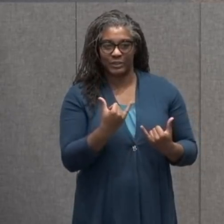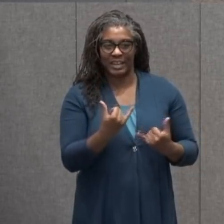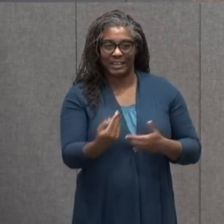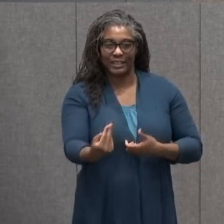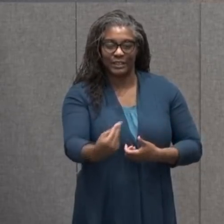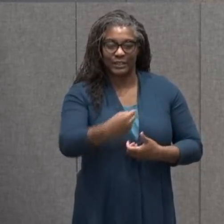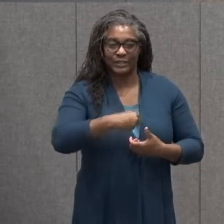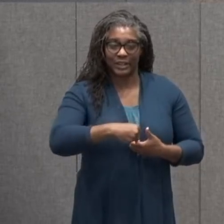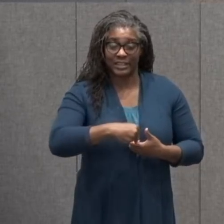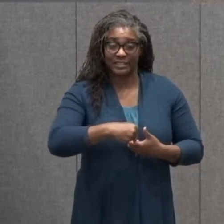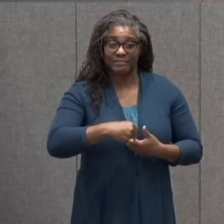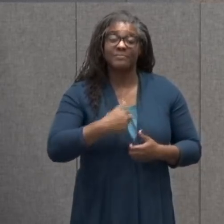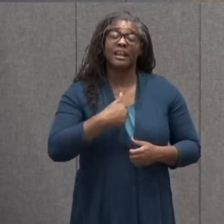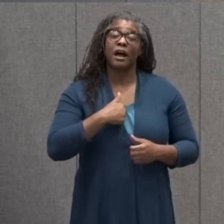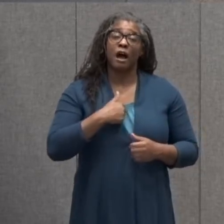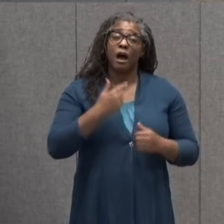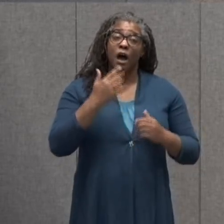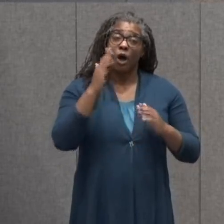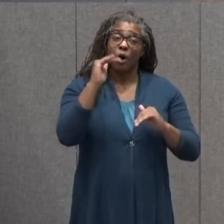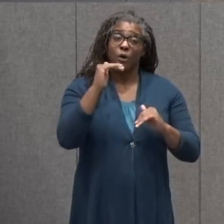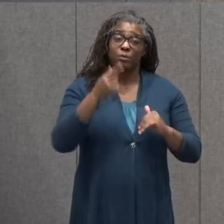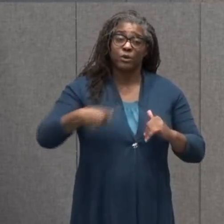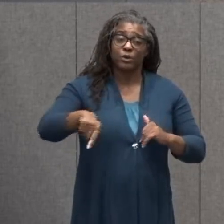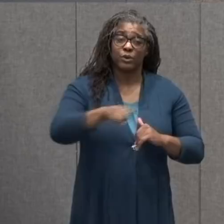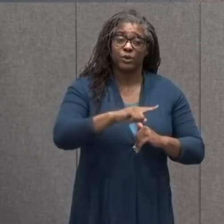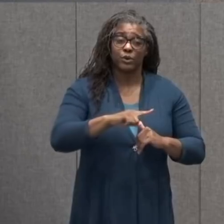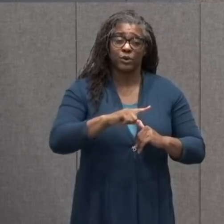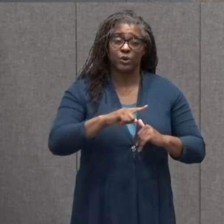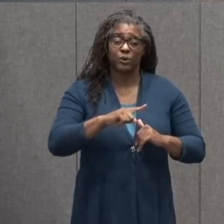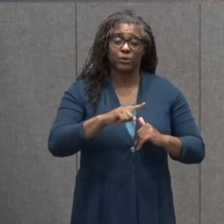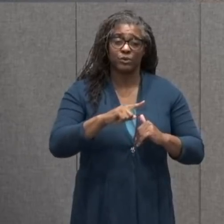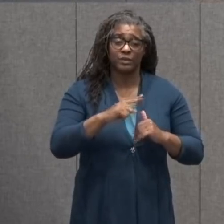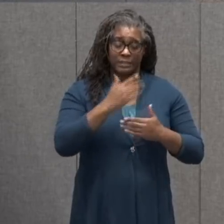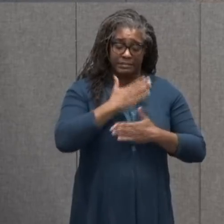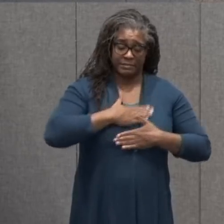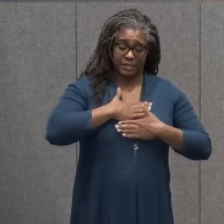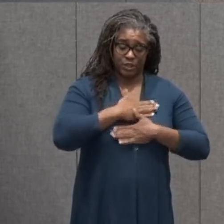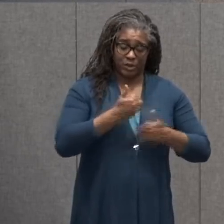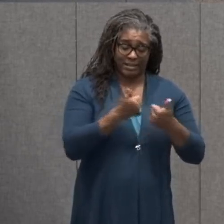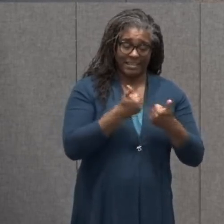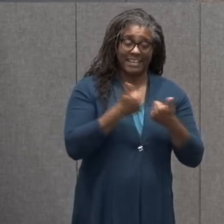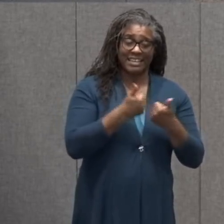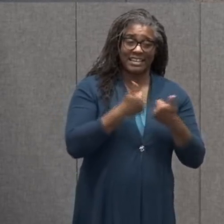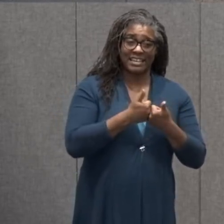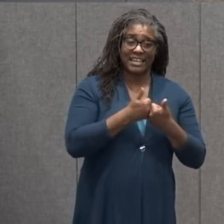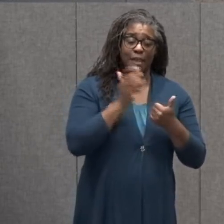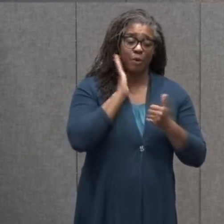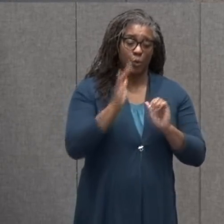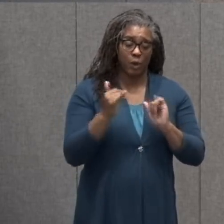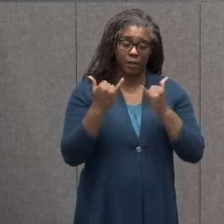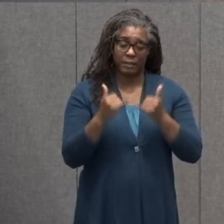and I hope that you take some time to play these games with your family members, and maybe even teach them